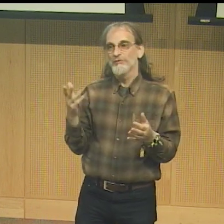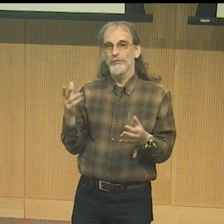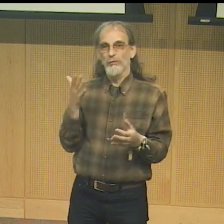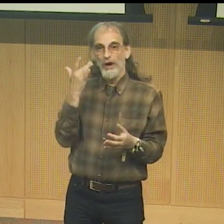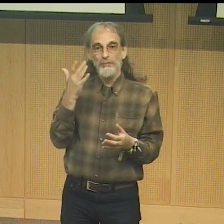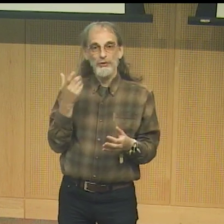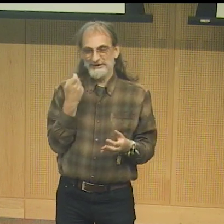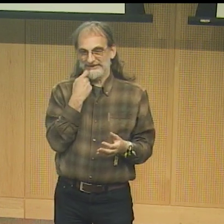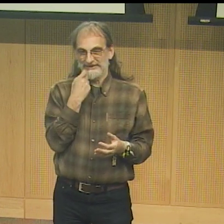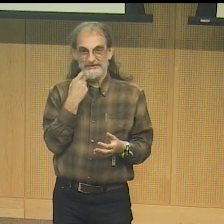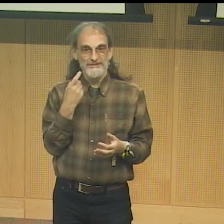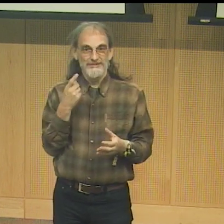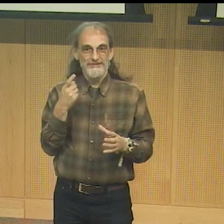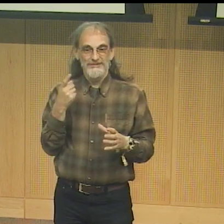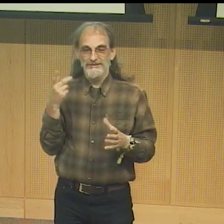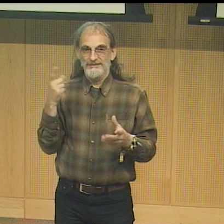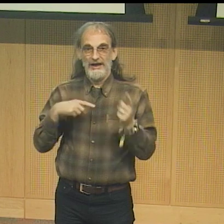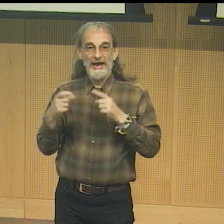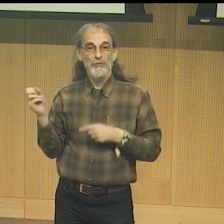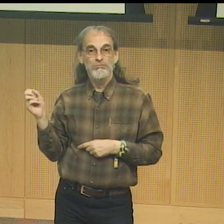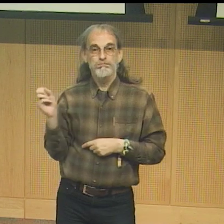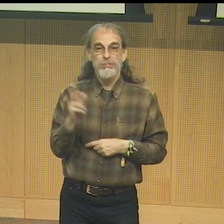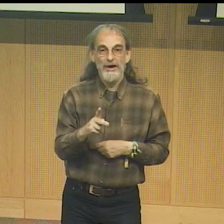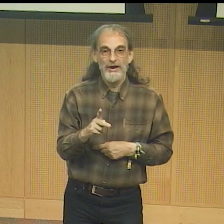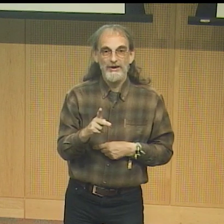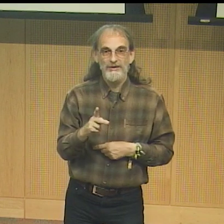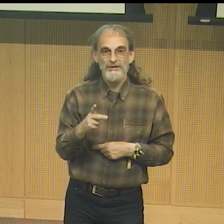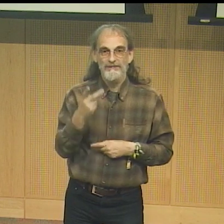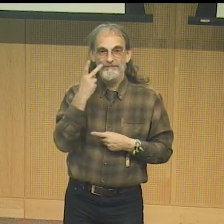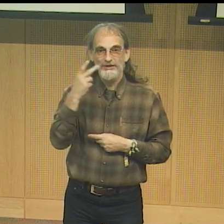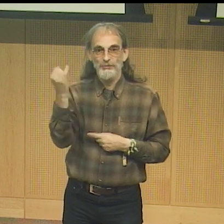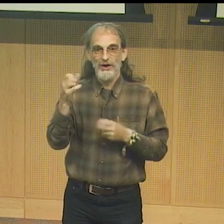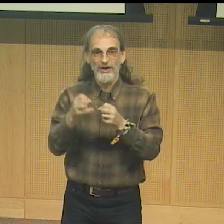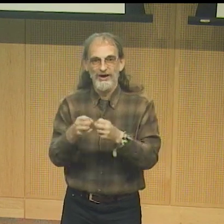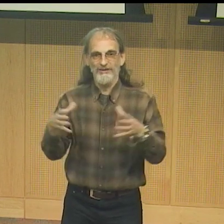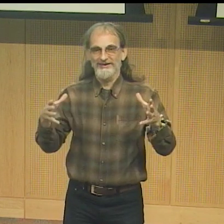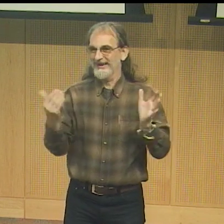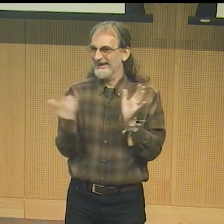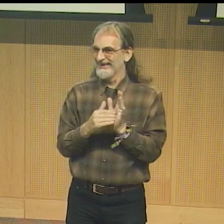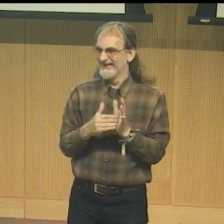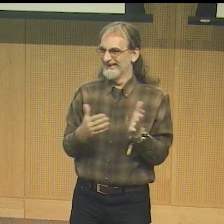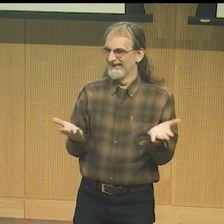So, there's some connection between visual art, and De'VIA